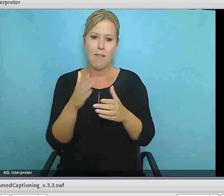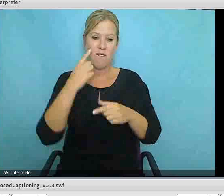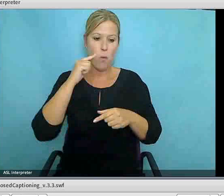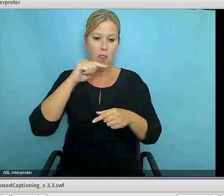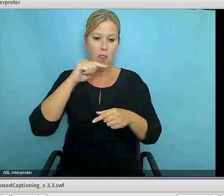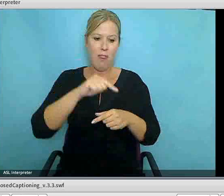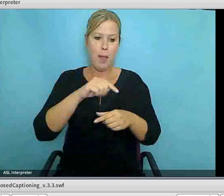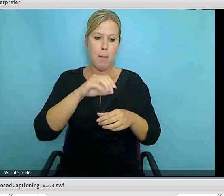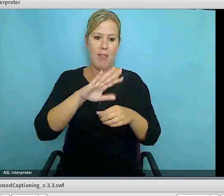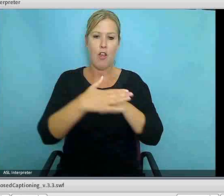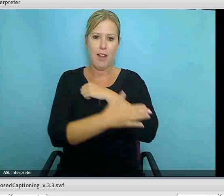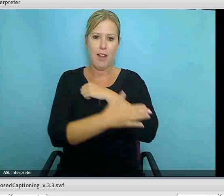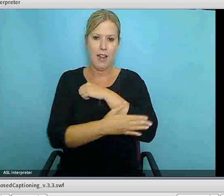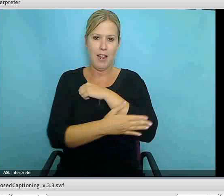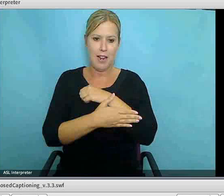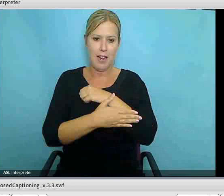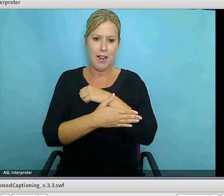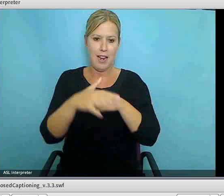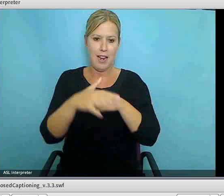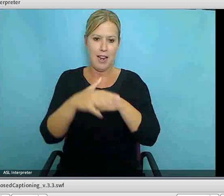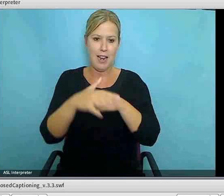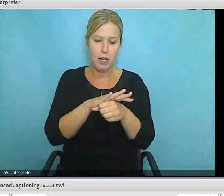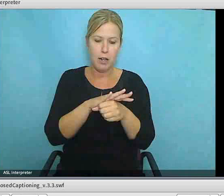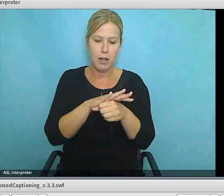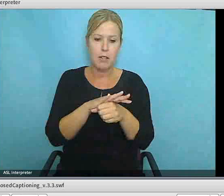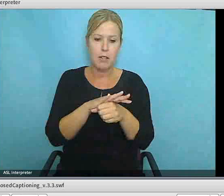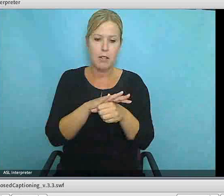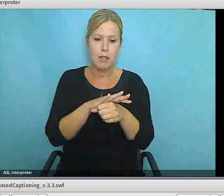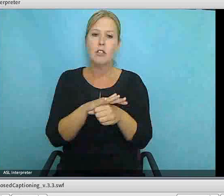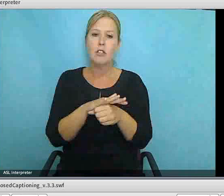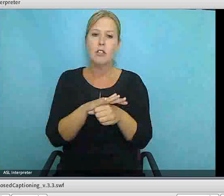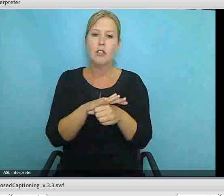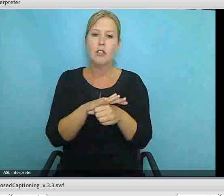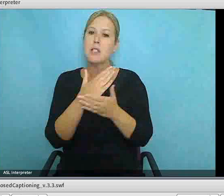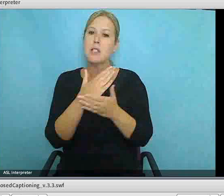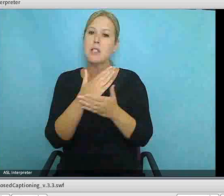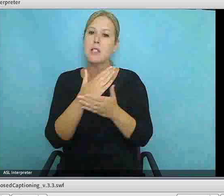who will start to see some notices by November 1 around auto-assignment.